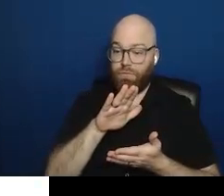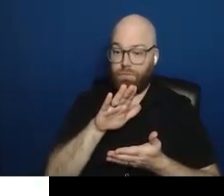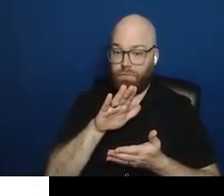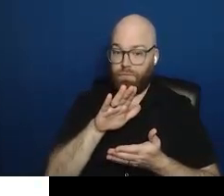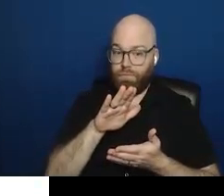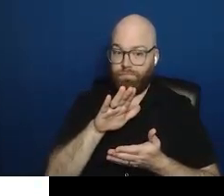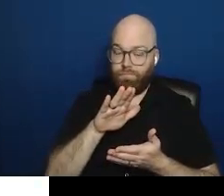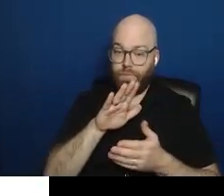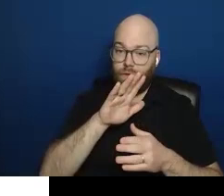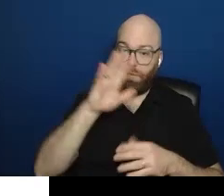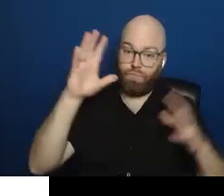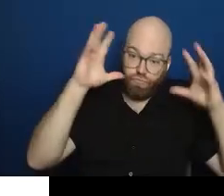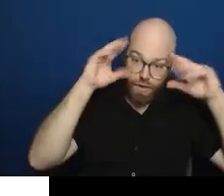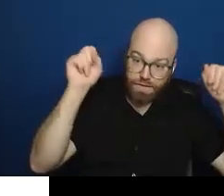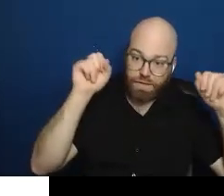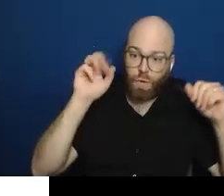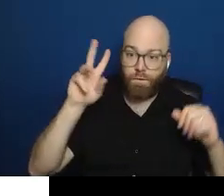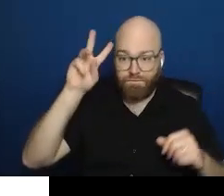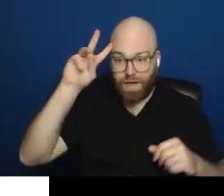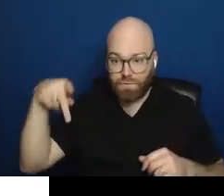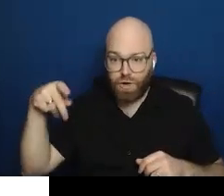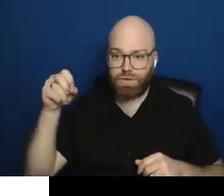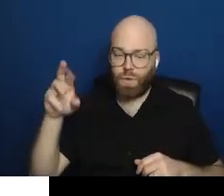the president or the vice president or those deans, you know,